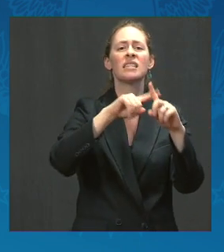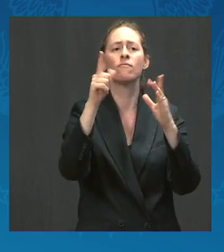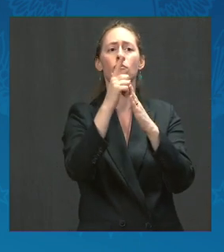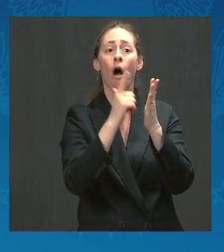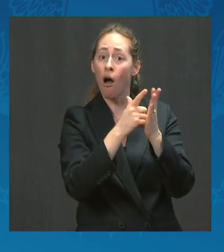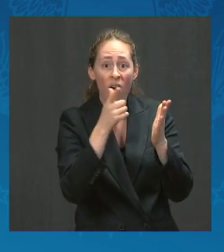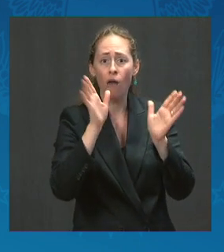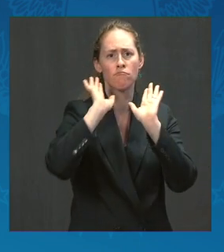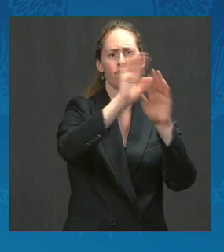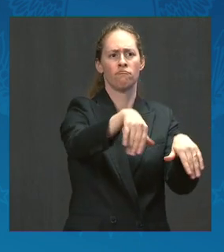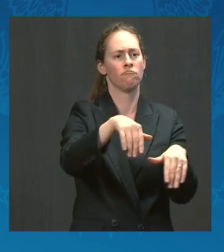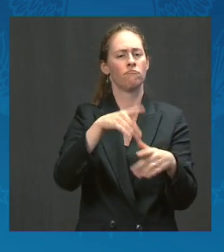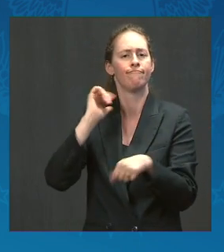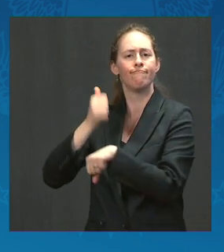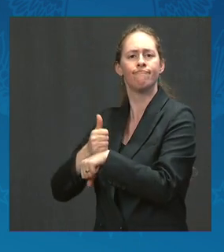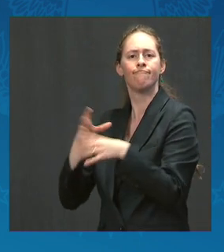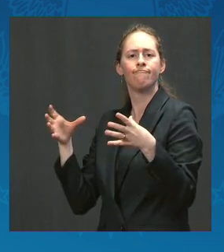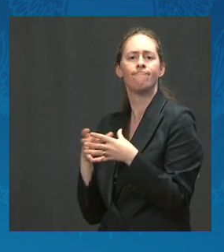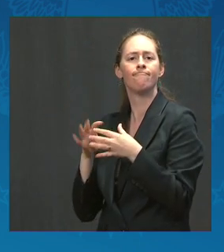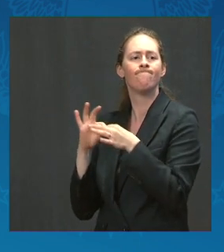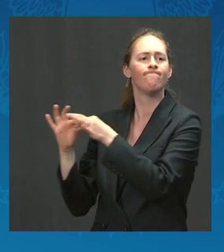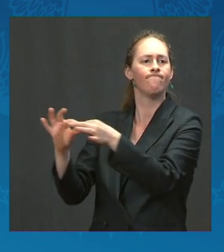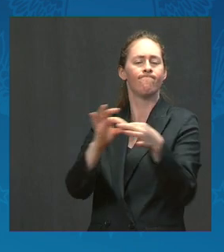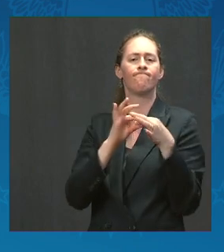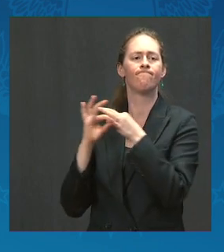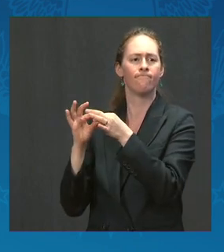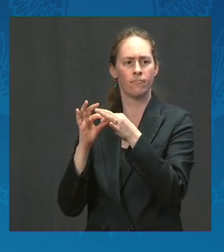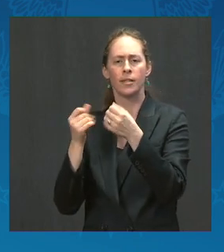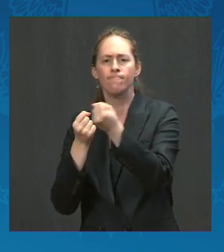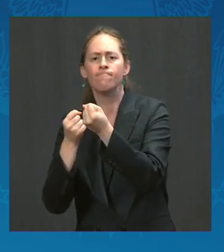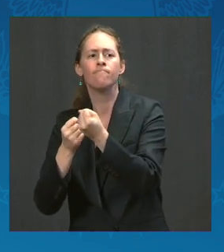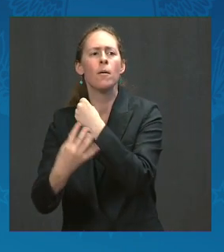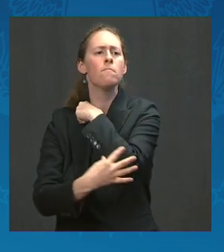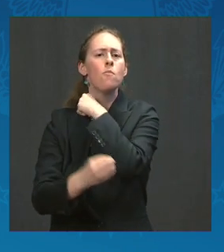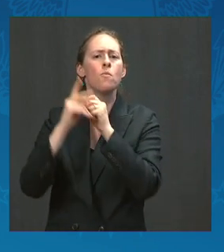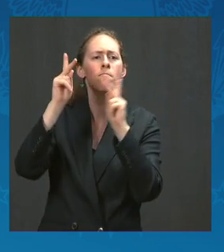When people of color and poor people could not afford counsel,